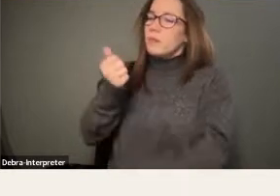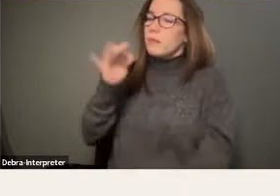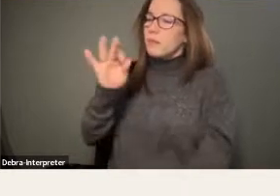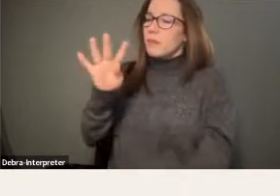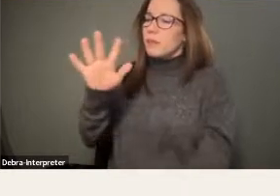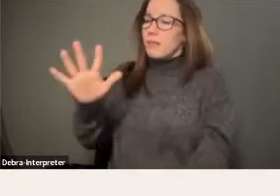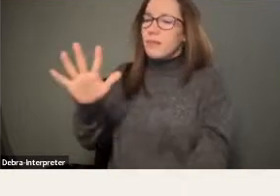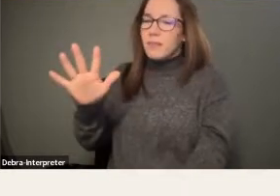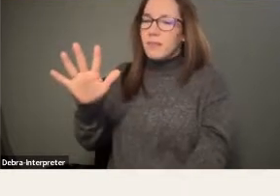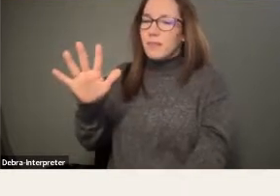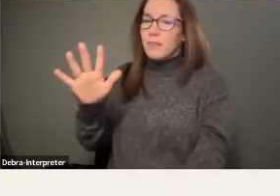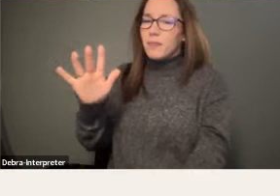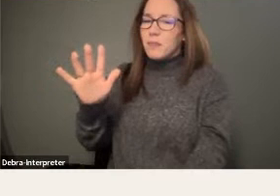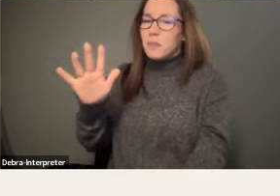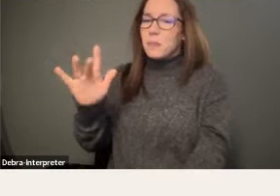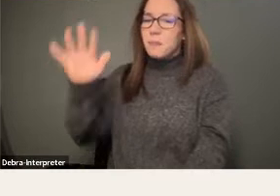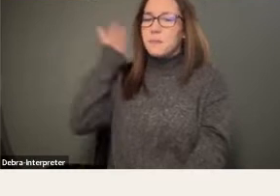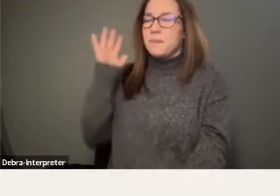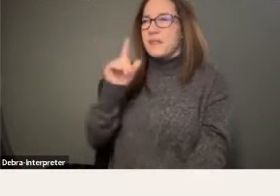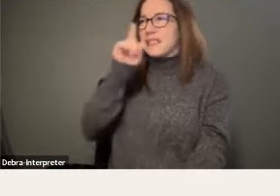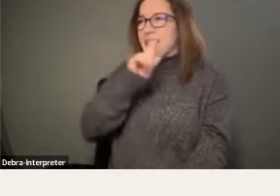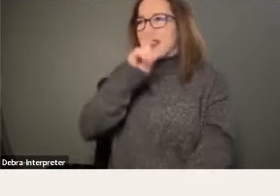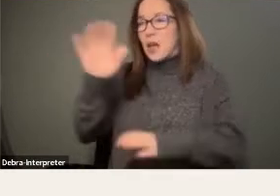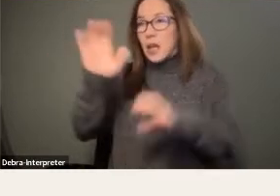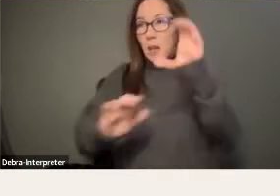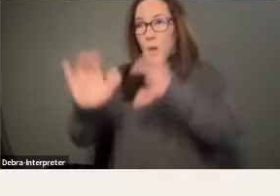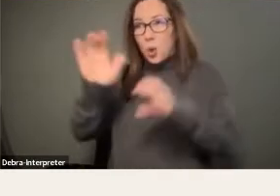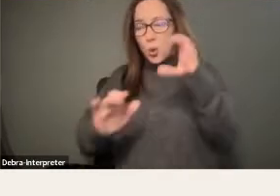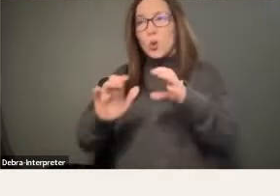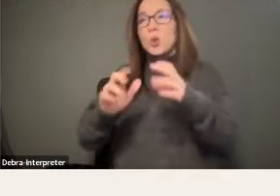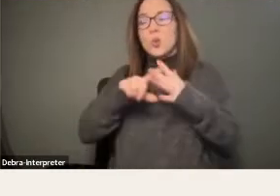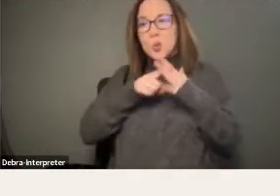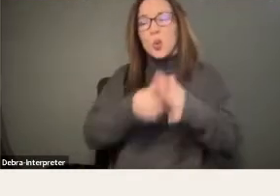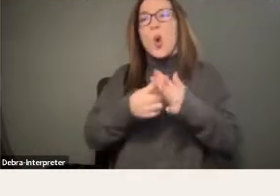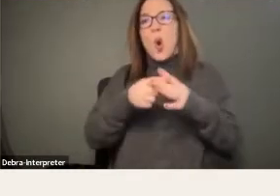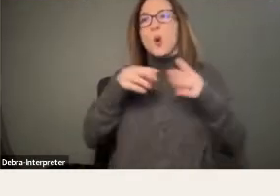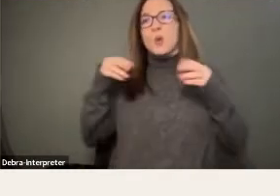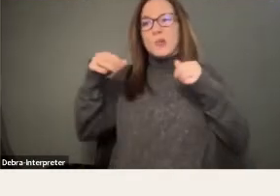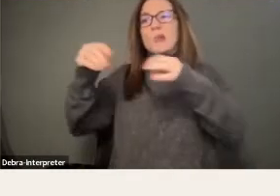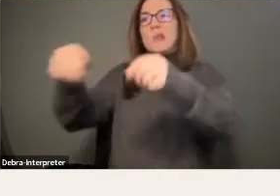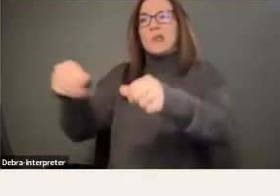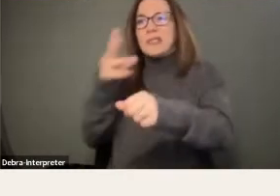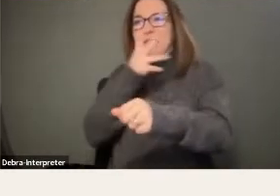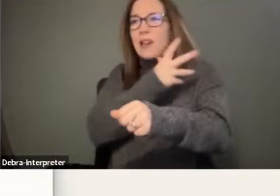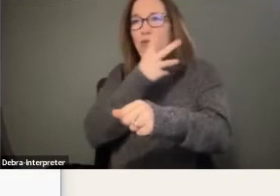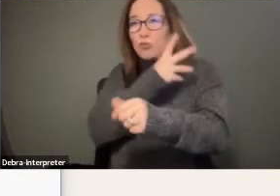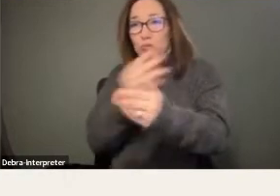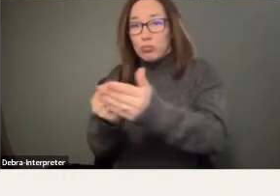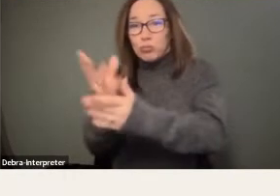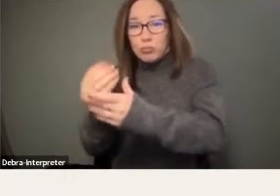are mainly documents that were published before 1945, when a lot more synthetic chemicals following World